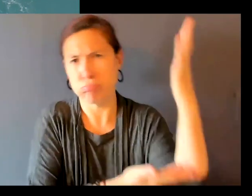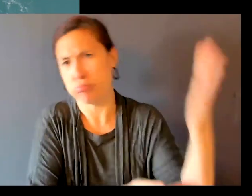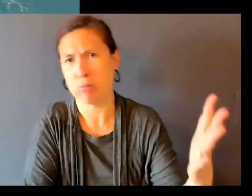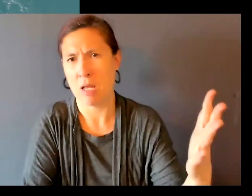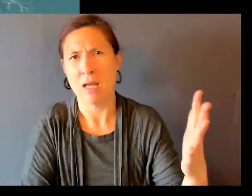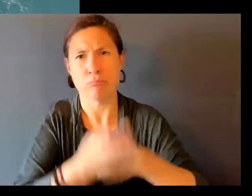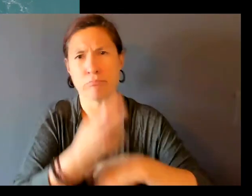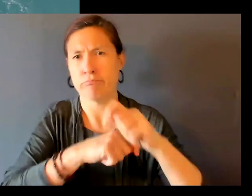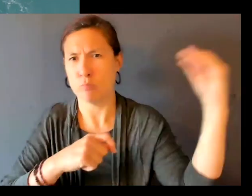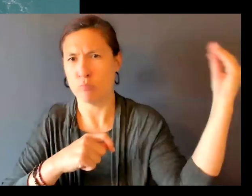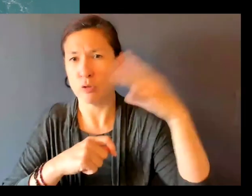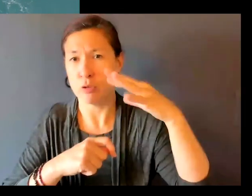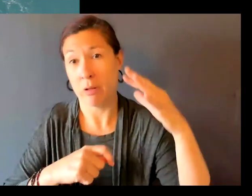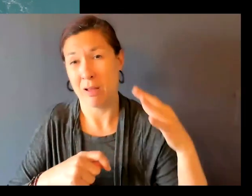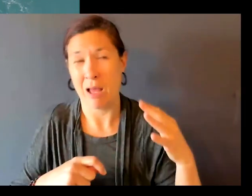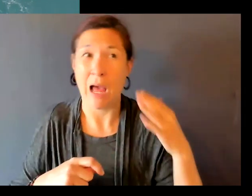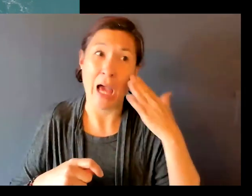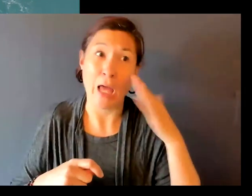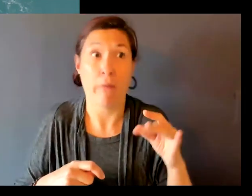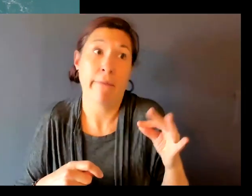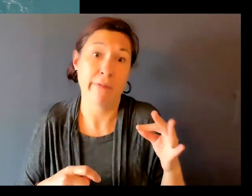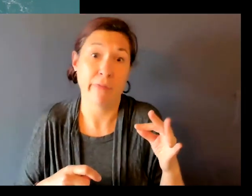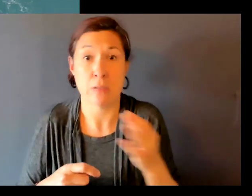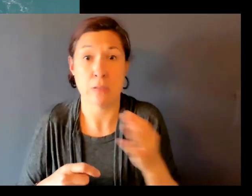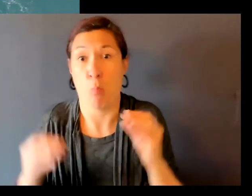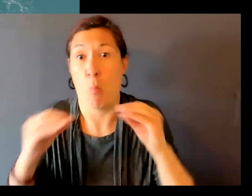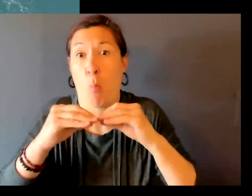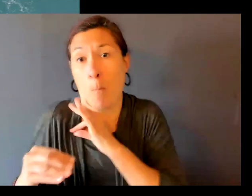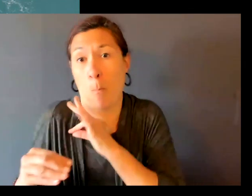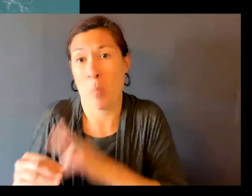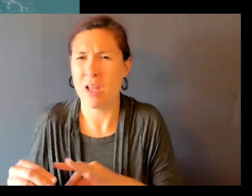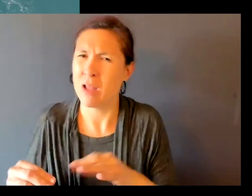: Okay. Thank you. Can you guys hear me? : Yes. Yes. : Oh, okay. All right.